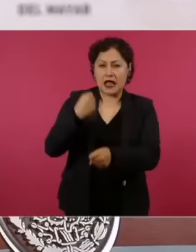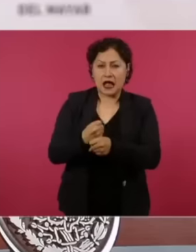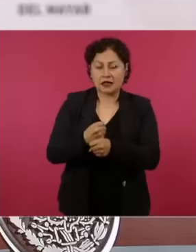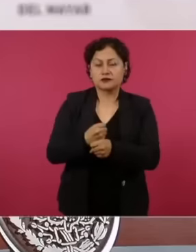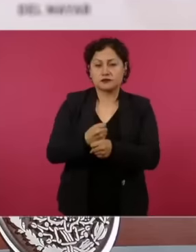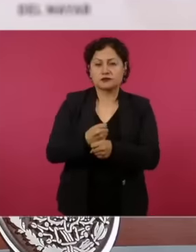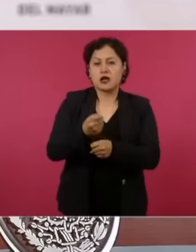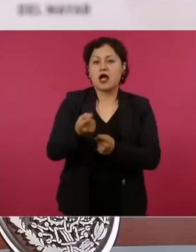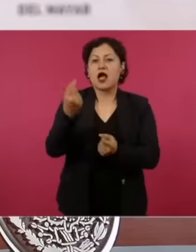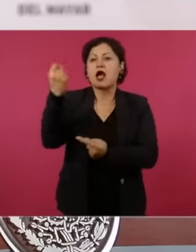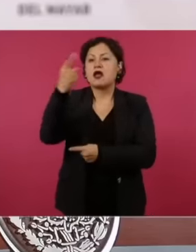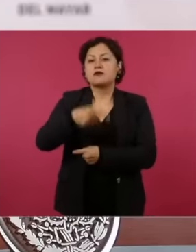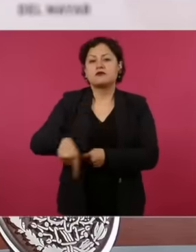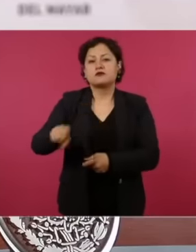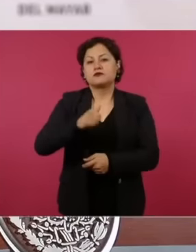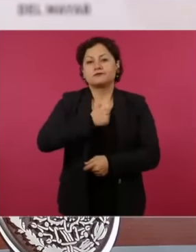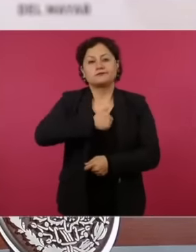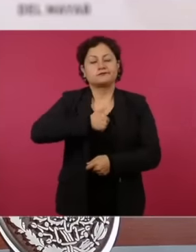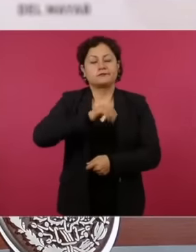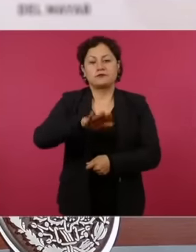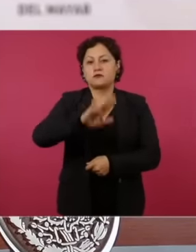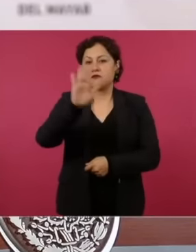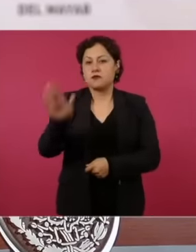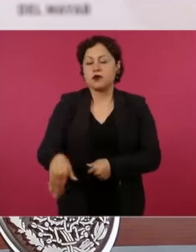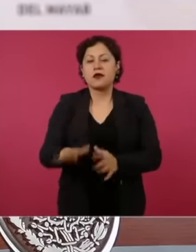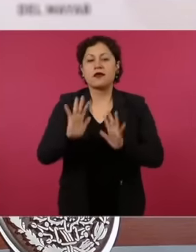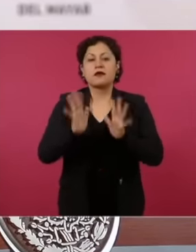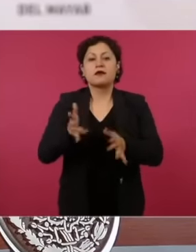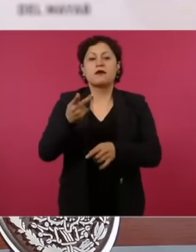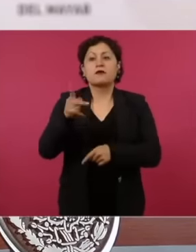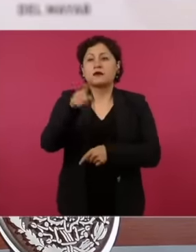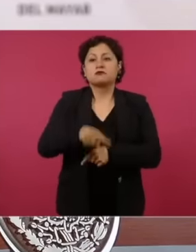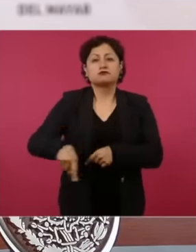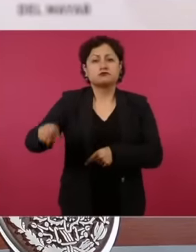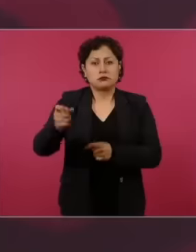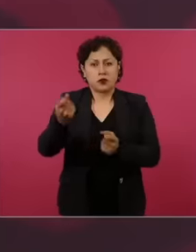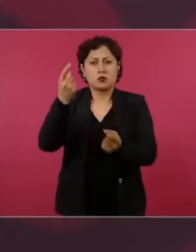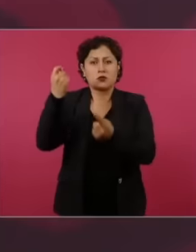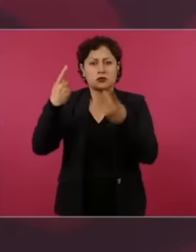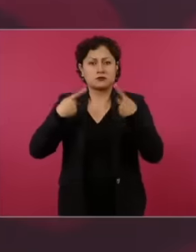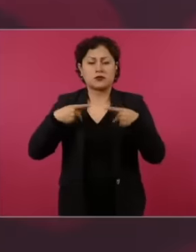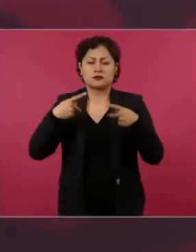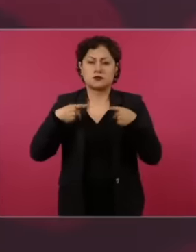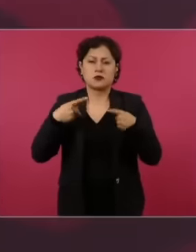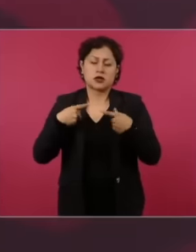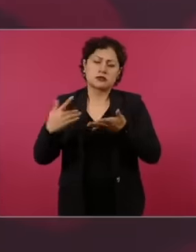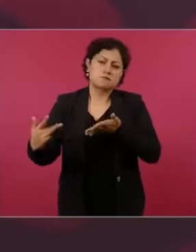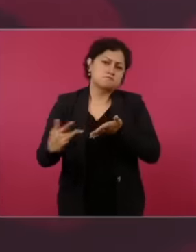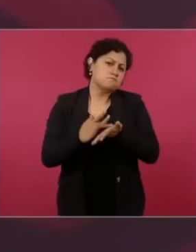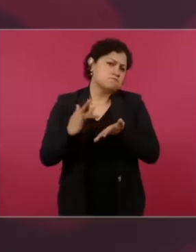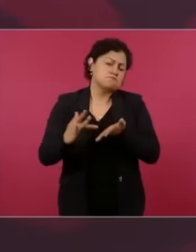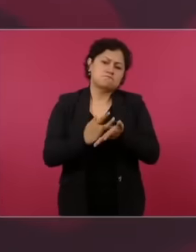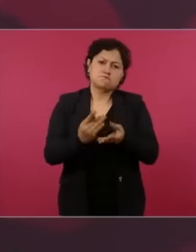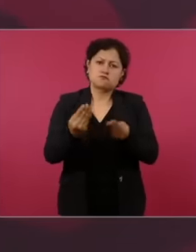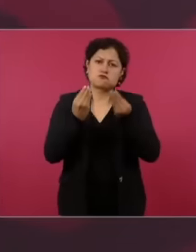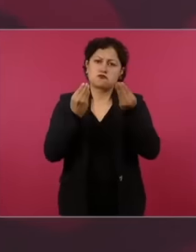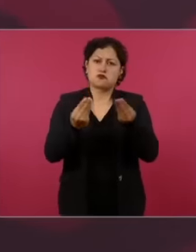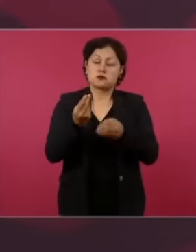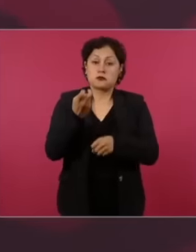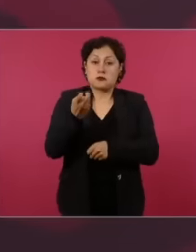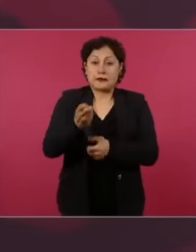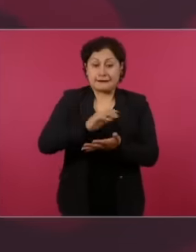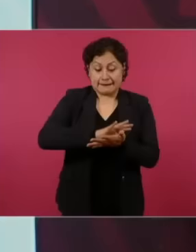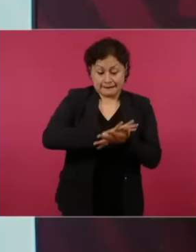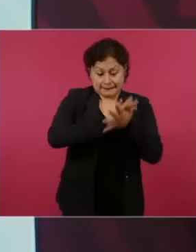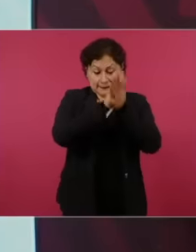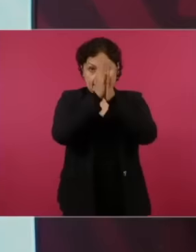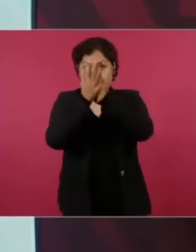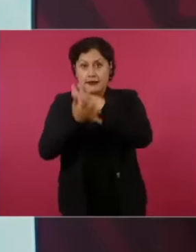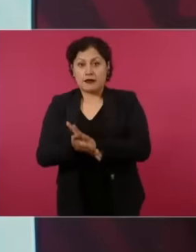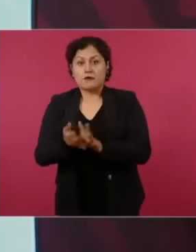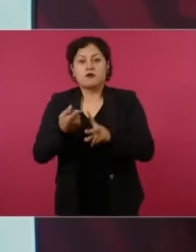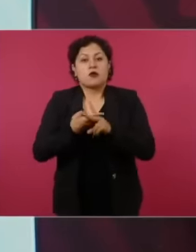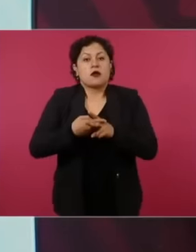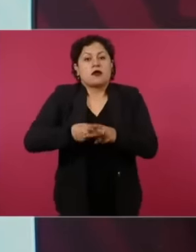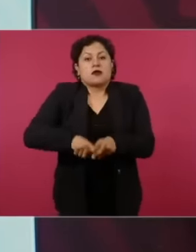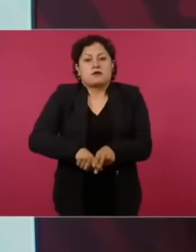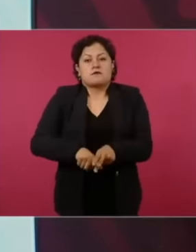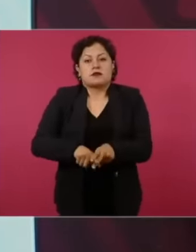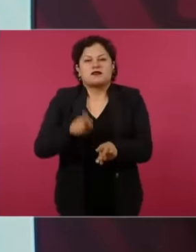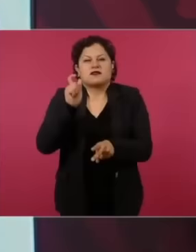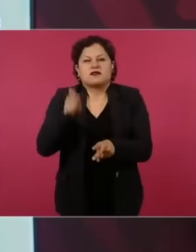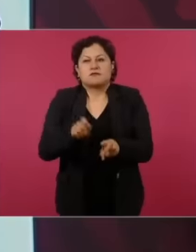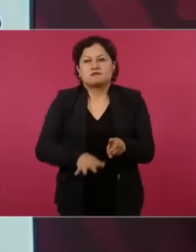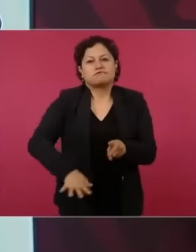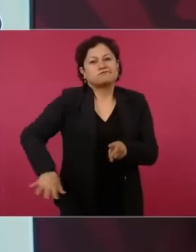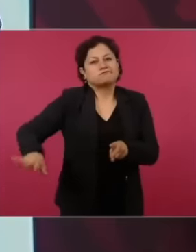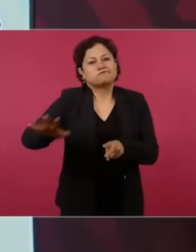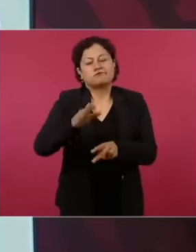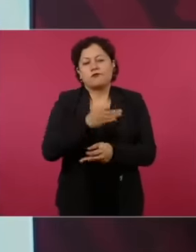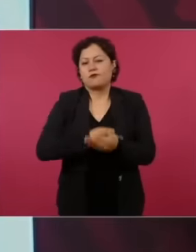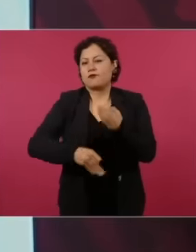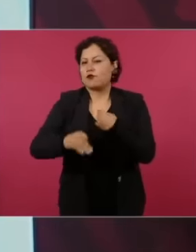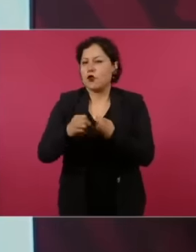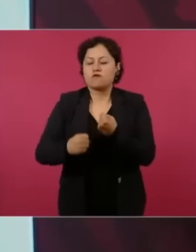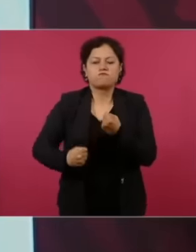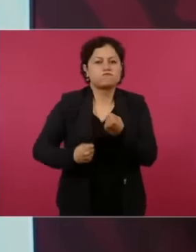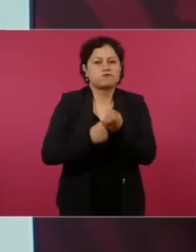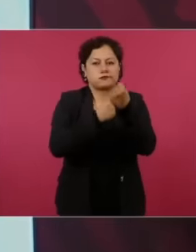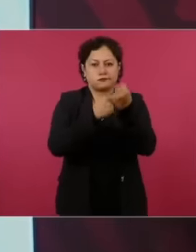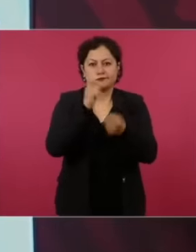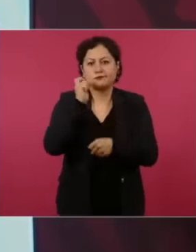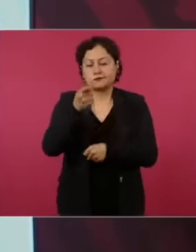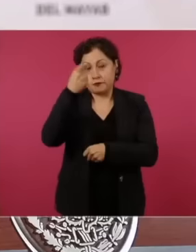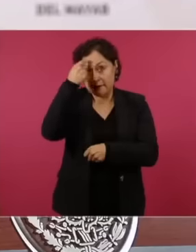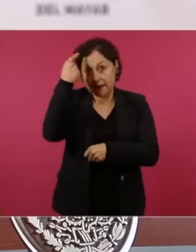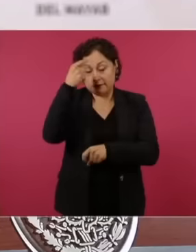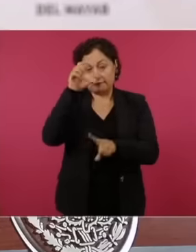by millions of Mexicans for several years